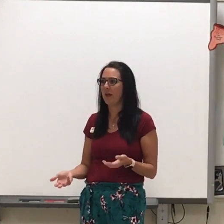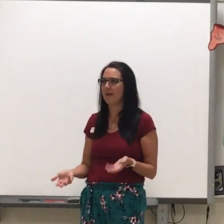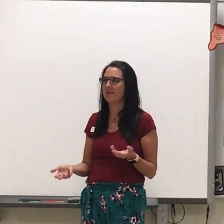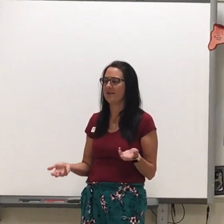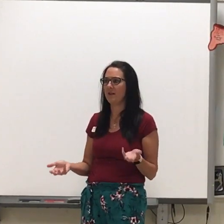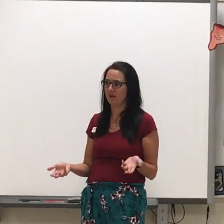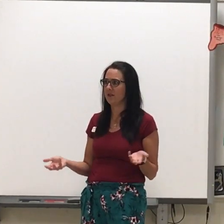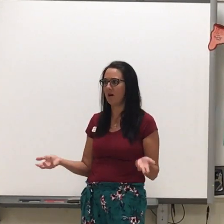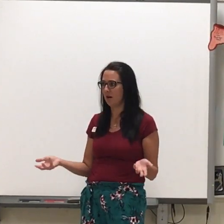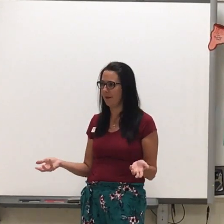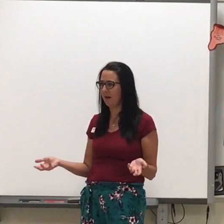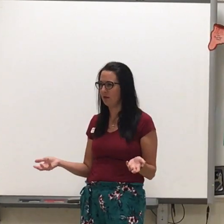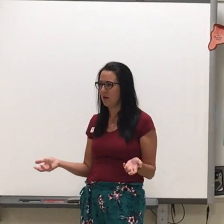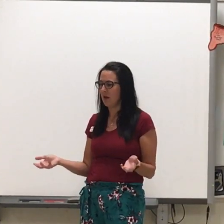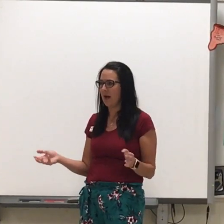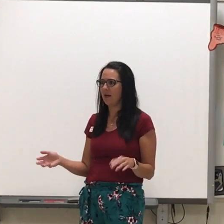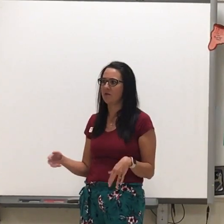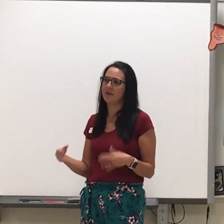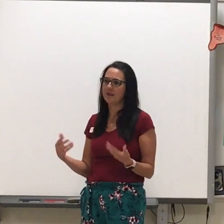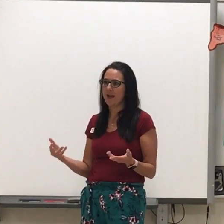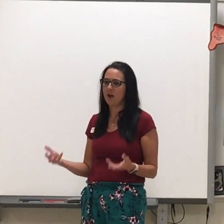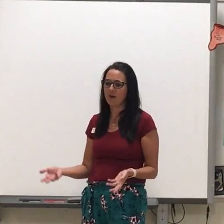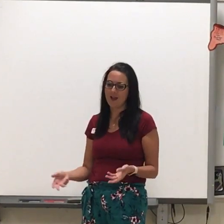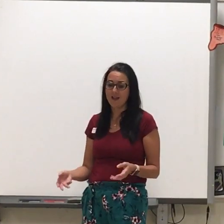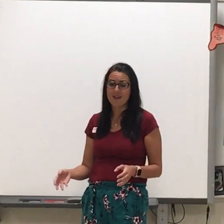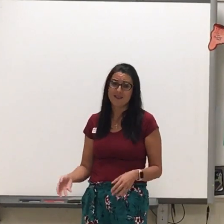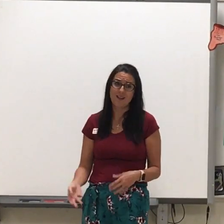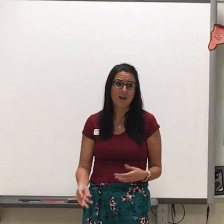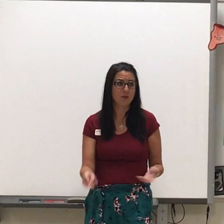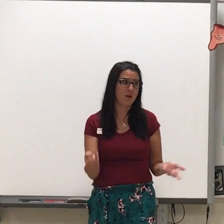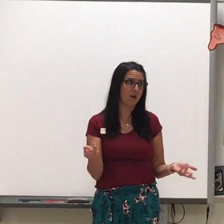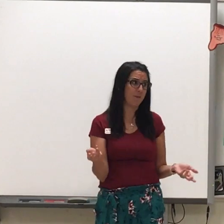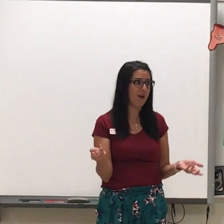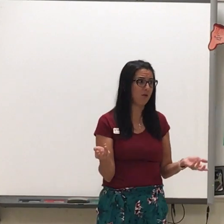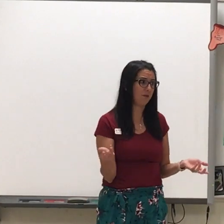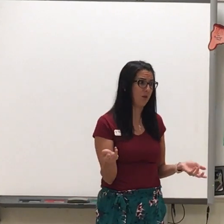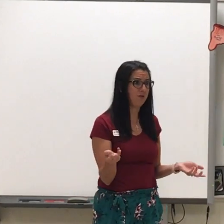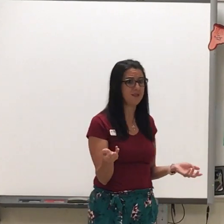necessarily talk about I don't dictate okay today we're talking about in this